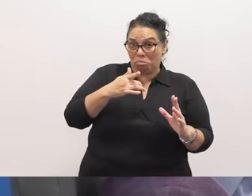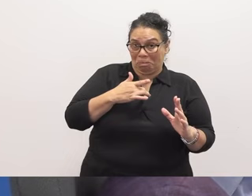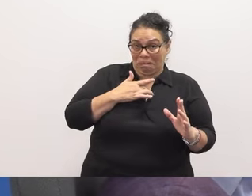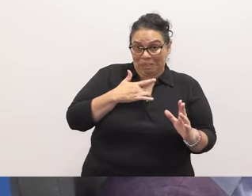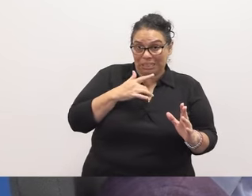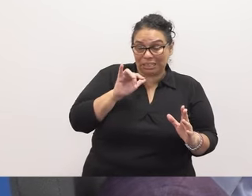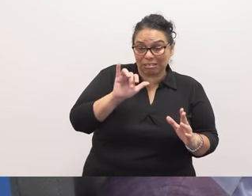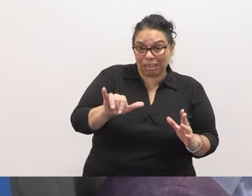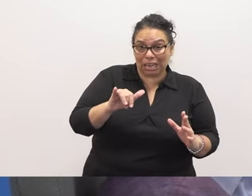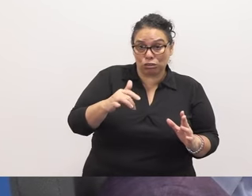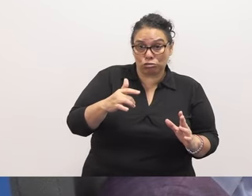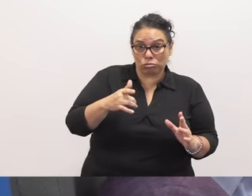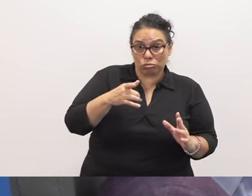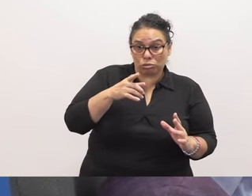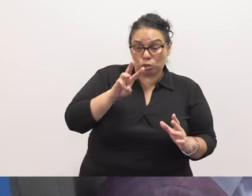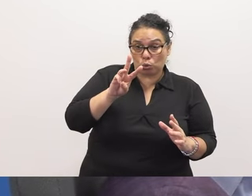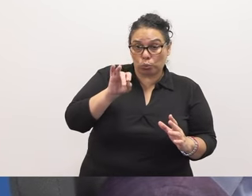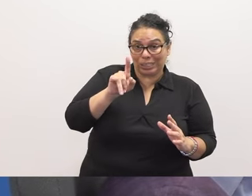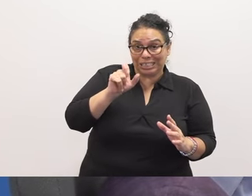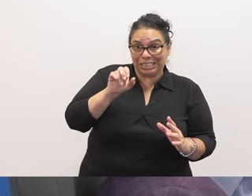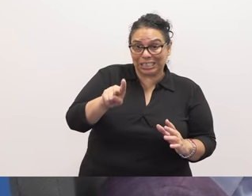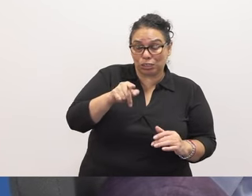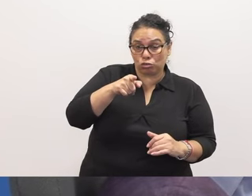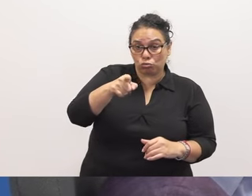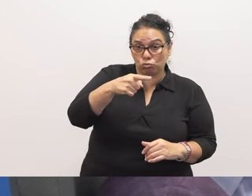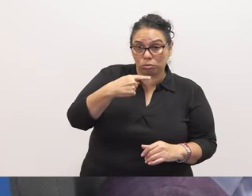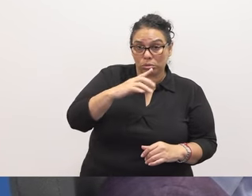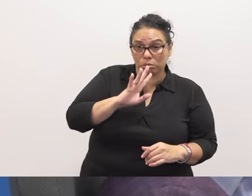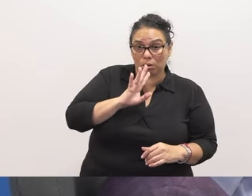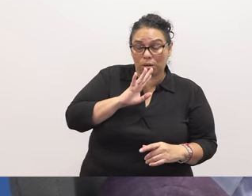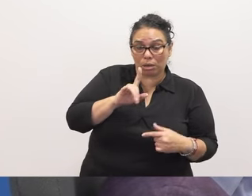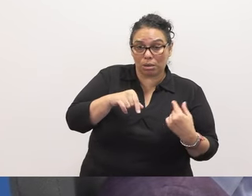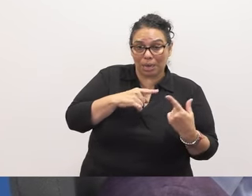and Winston, you talked about how you have a teacher that's a little demanding